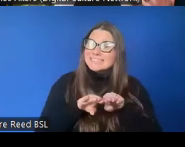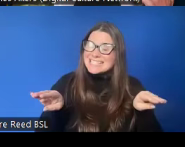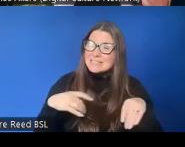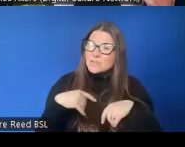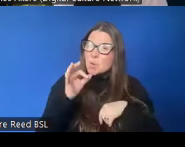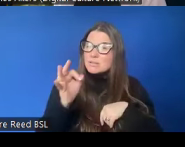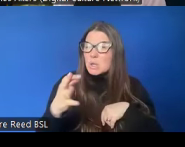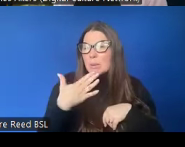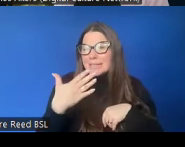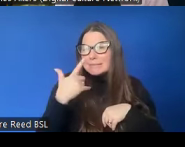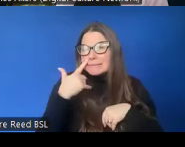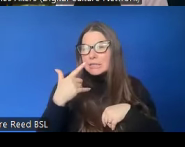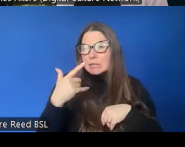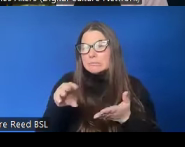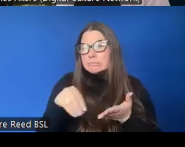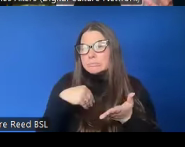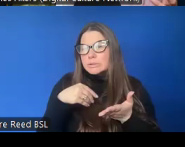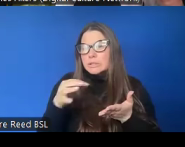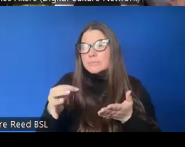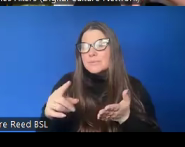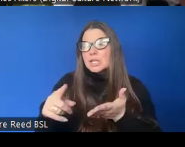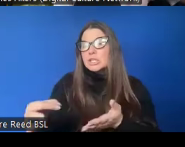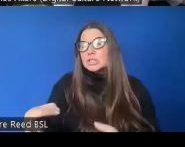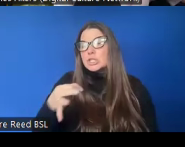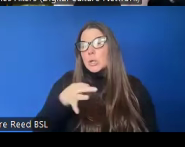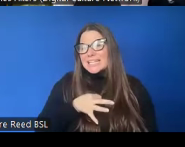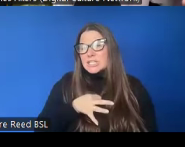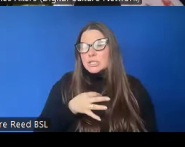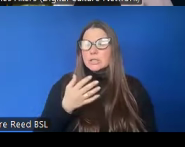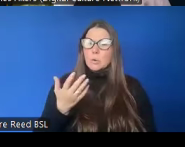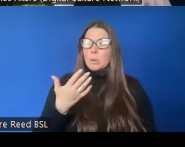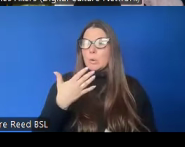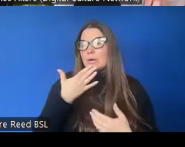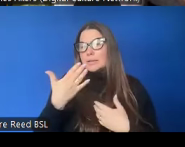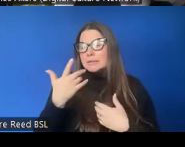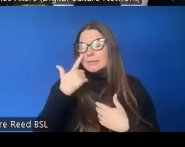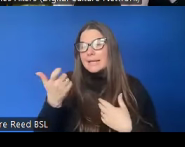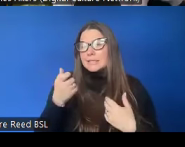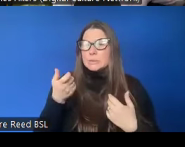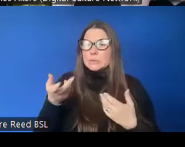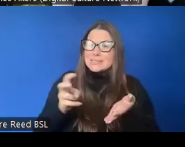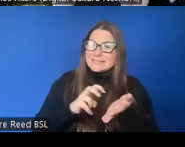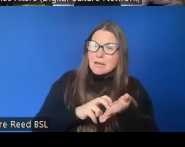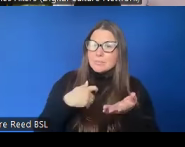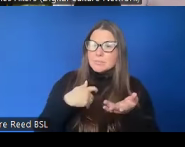to sign up to a newsletter is hard. Thinking back to Aaron's journey, it's one step in a massive journey